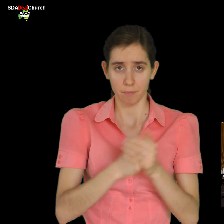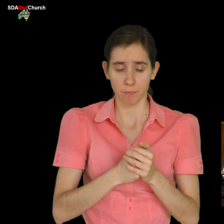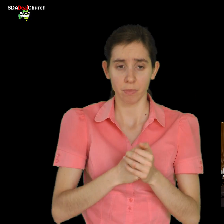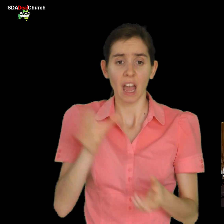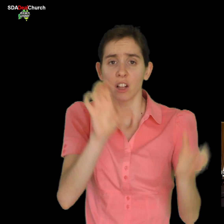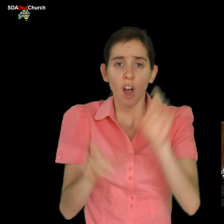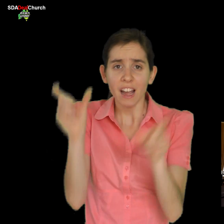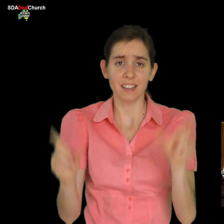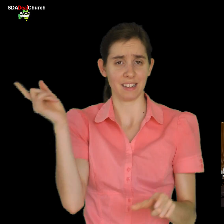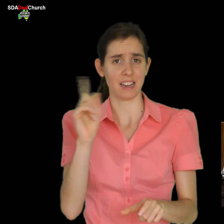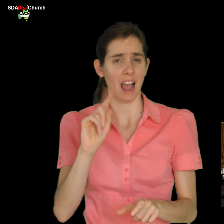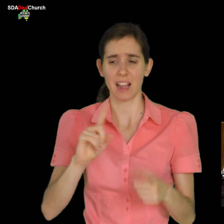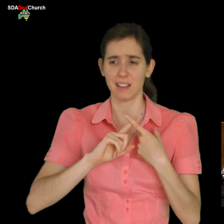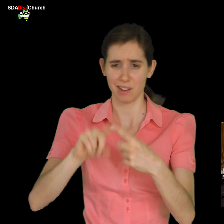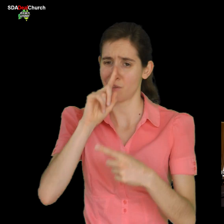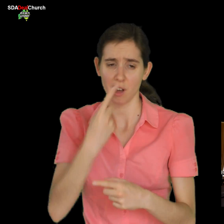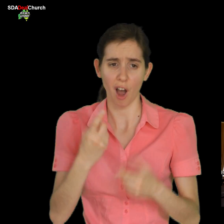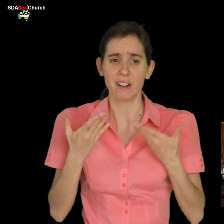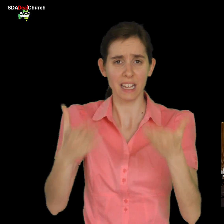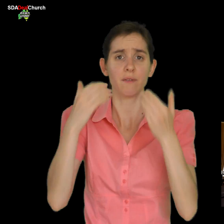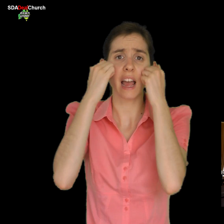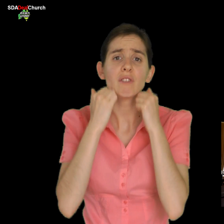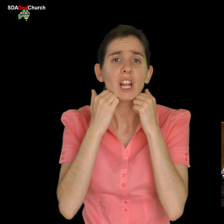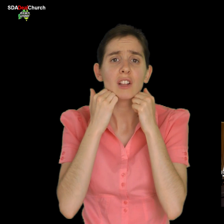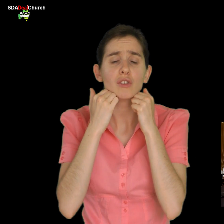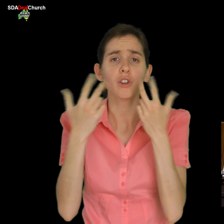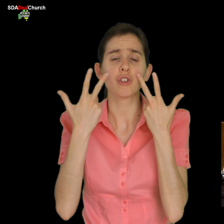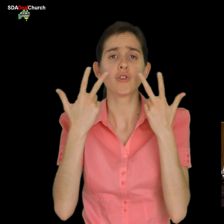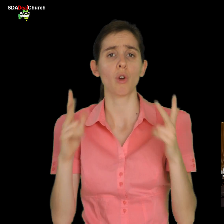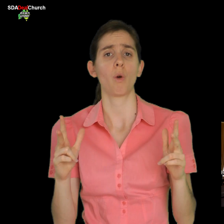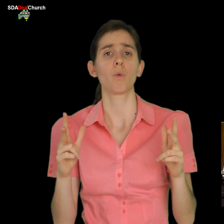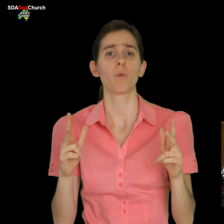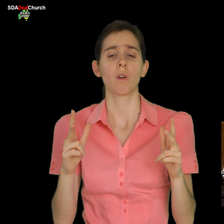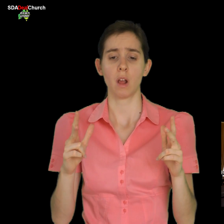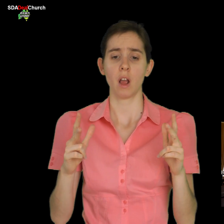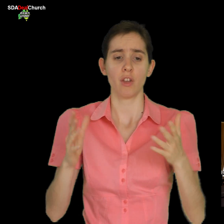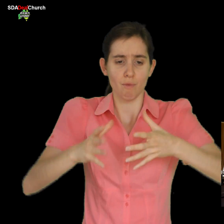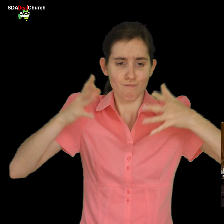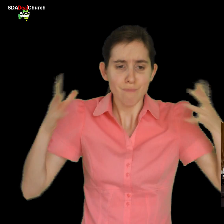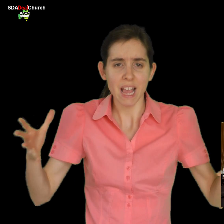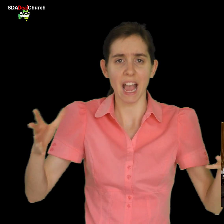today still cannot produce evidence demonstrating that large-scale evolution